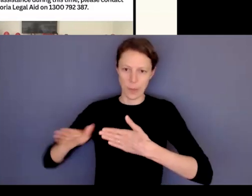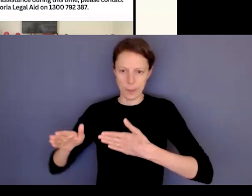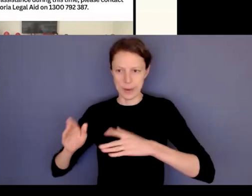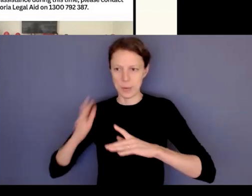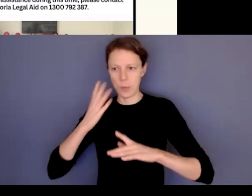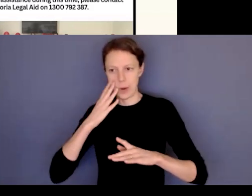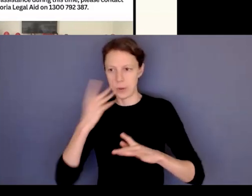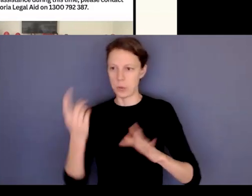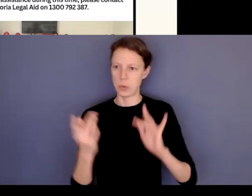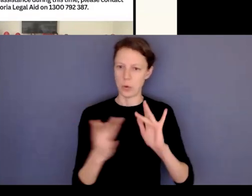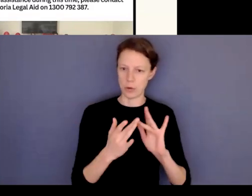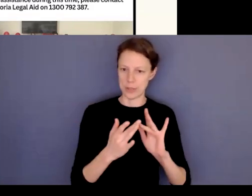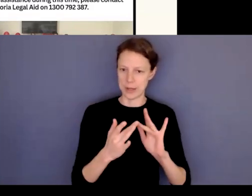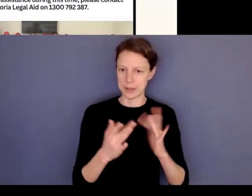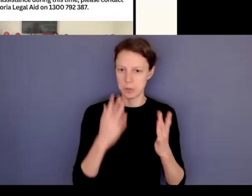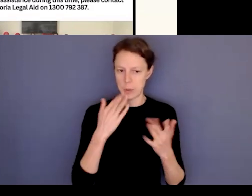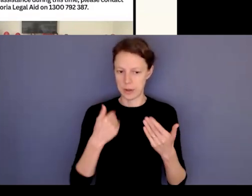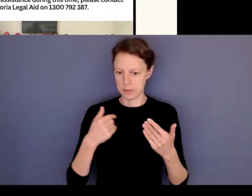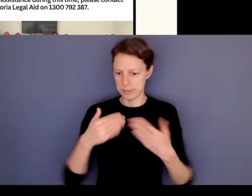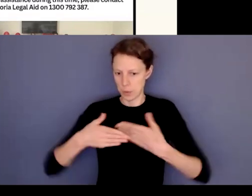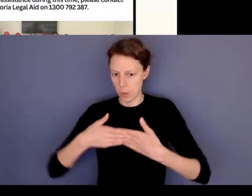also a really helpful way to get information out into the communities.